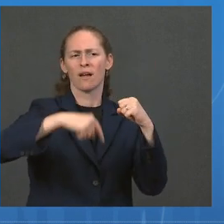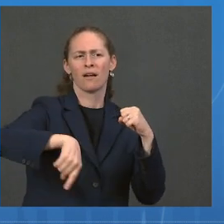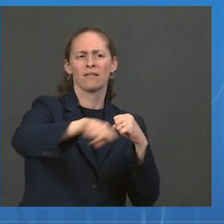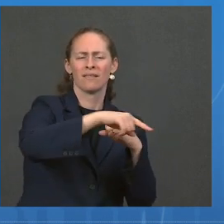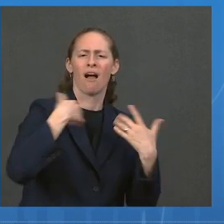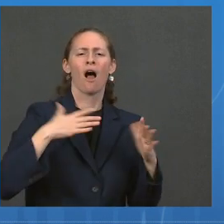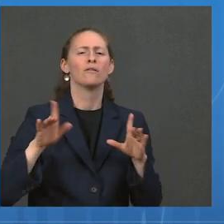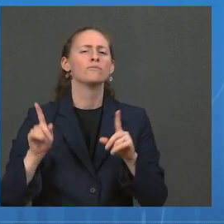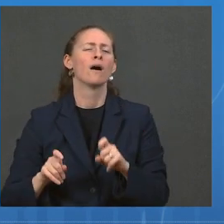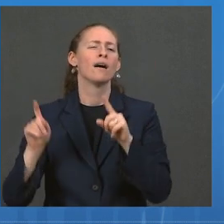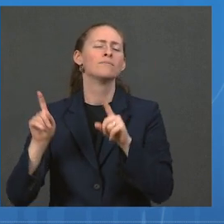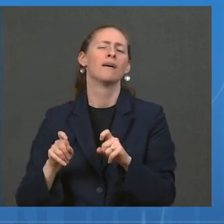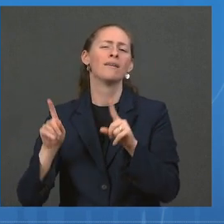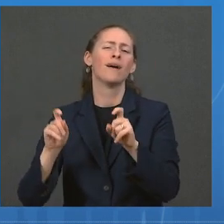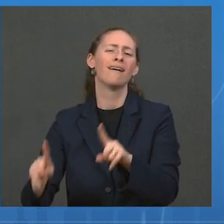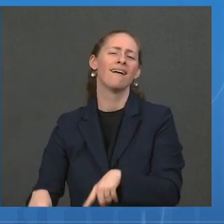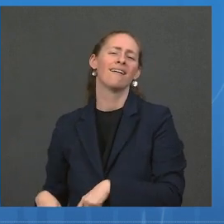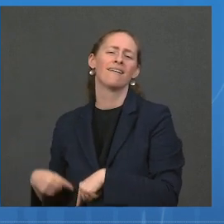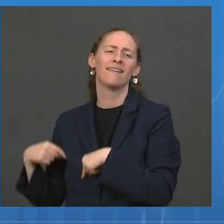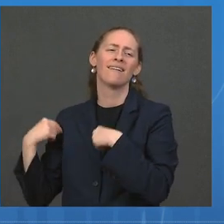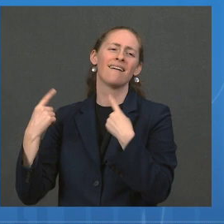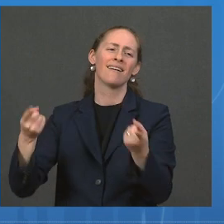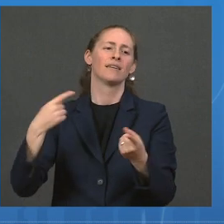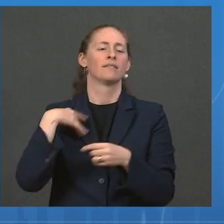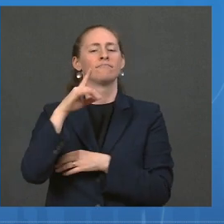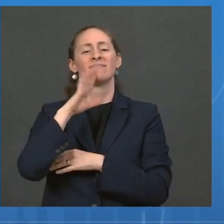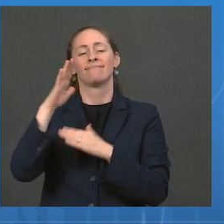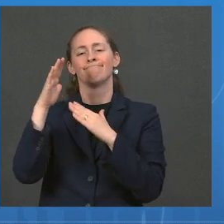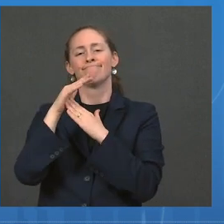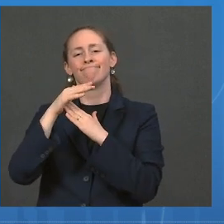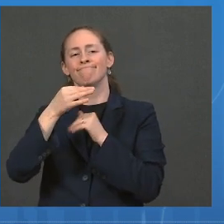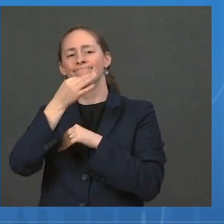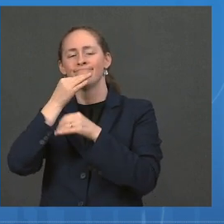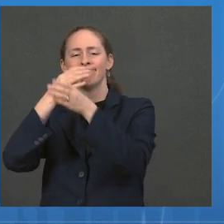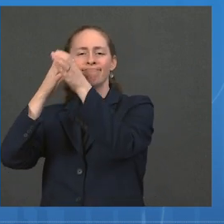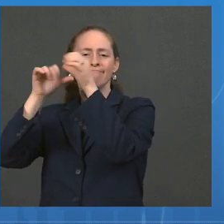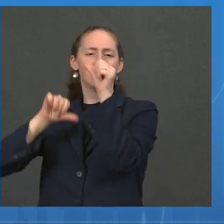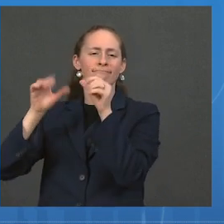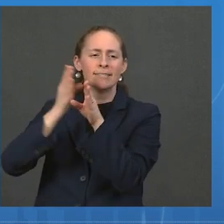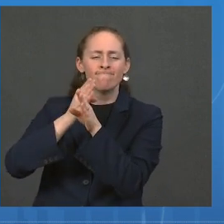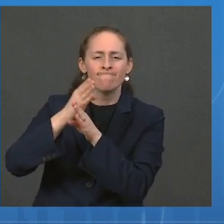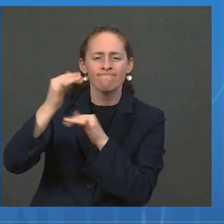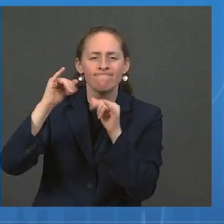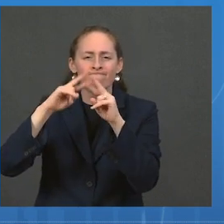And now we've got our nation's top scientists carefully reviewing the data on its safety and effectiveness.